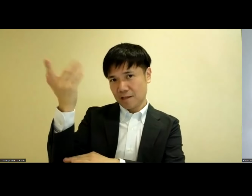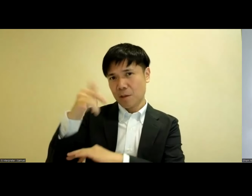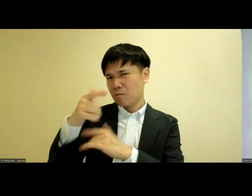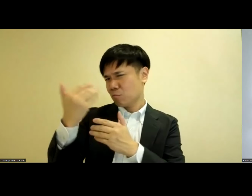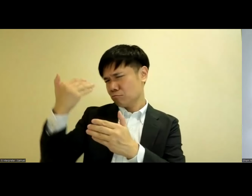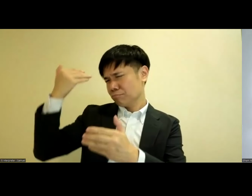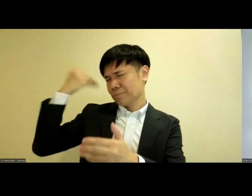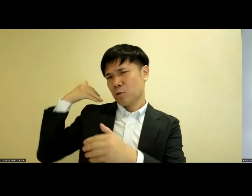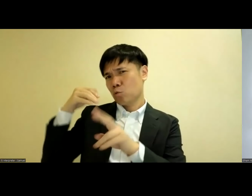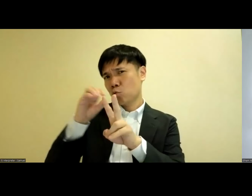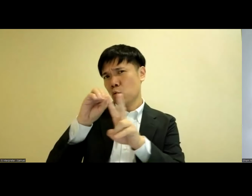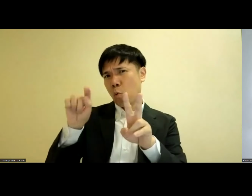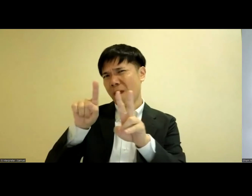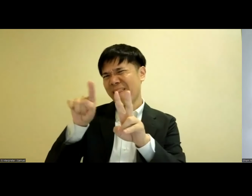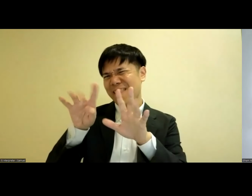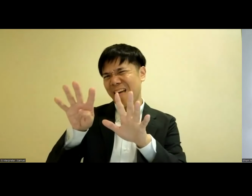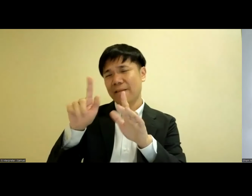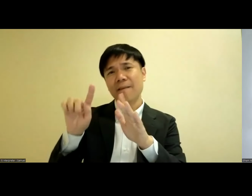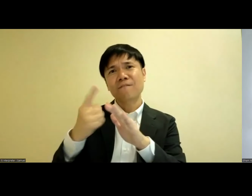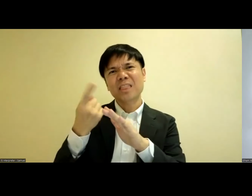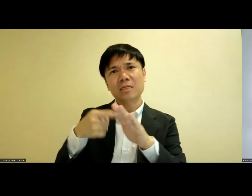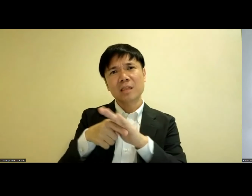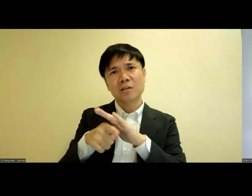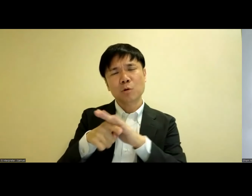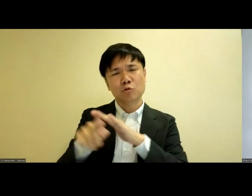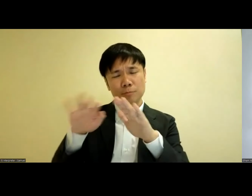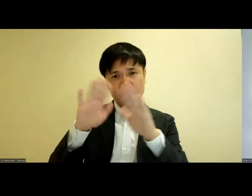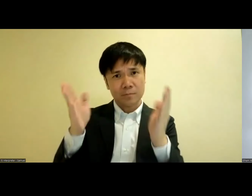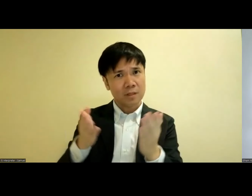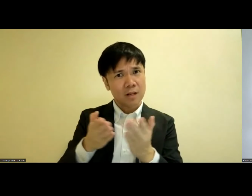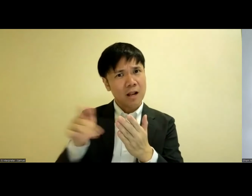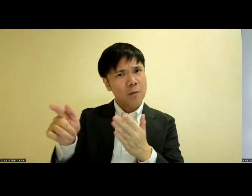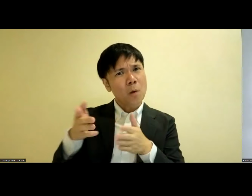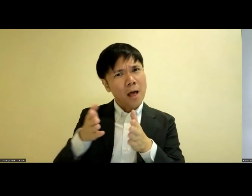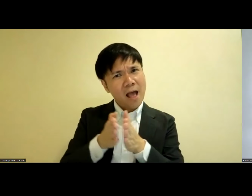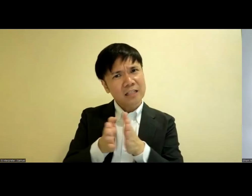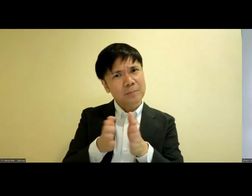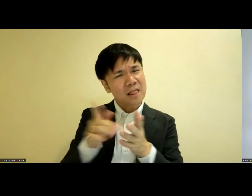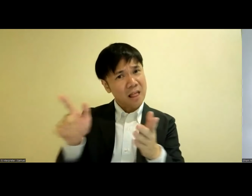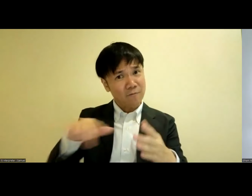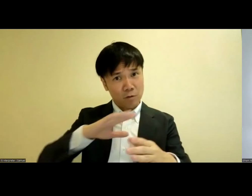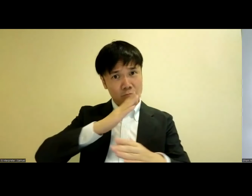was the situation in Disability Inclusion, give us some examples and lessons learned